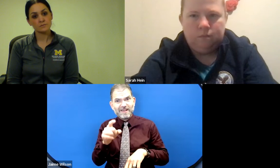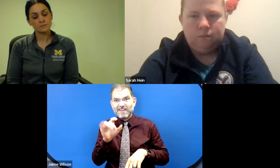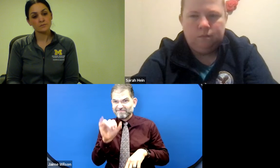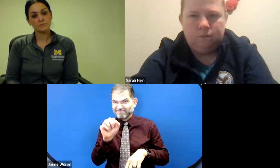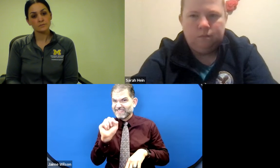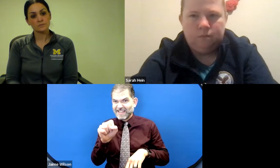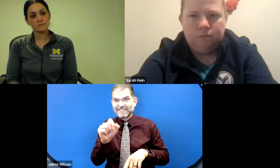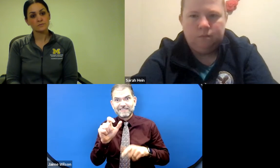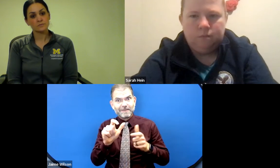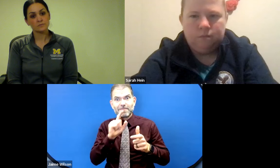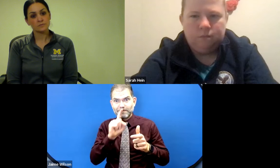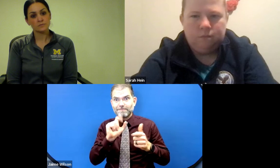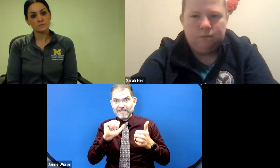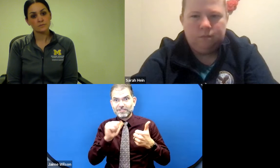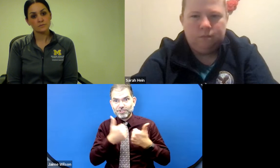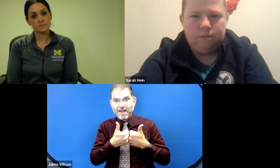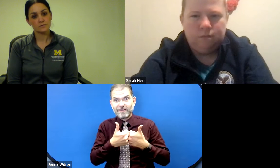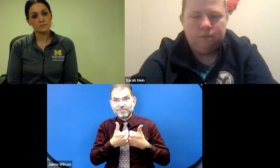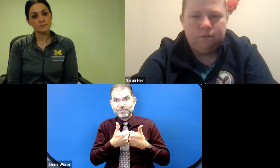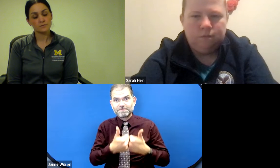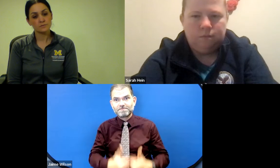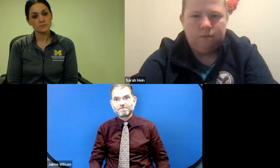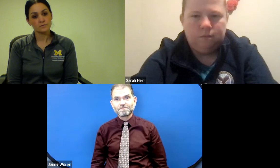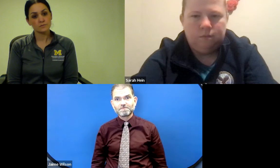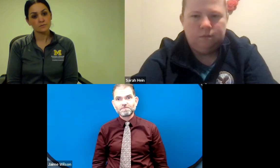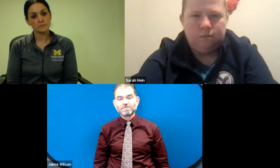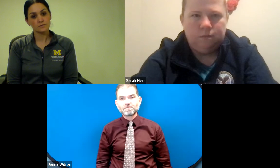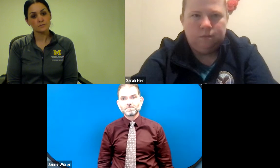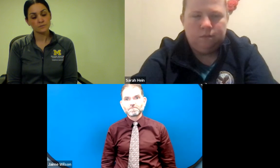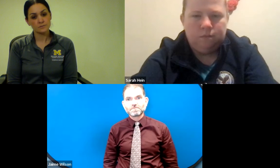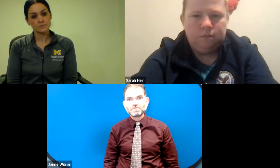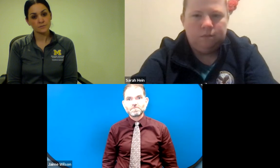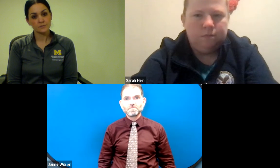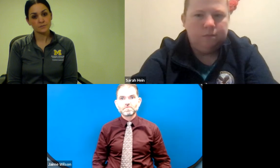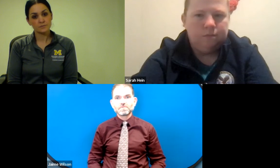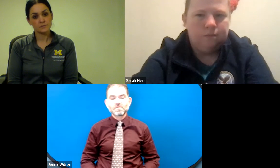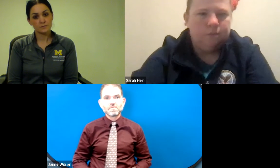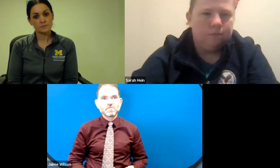ASL Interpreter: to lead to an appropriate diagnosis. So yes, it has, and is a big challenge.